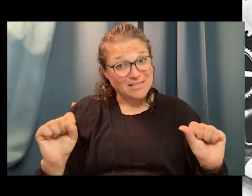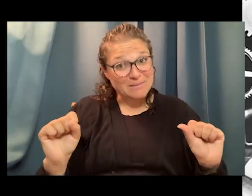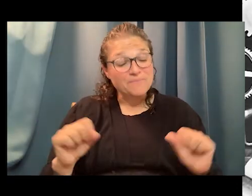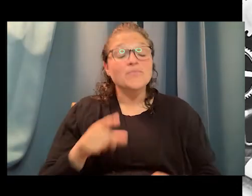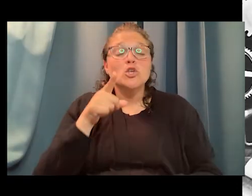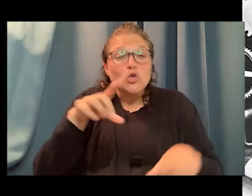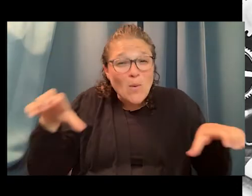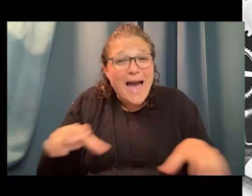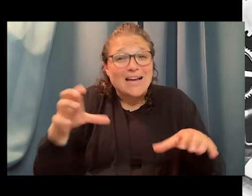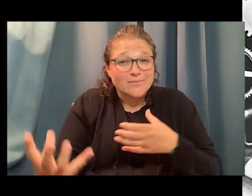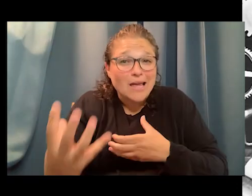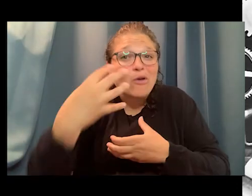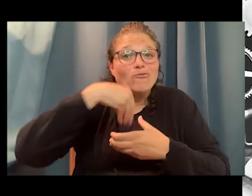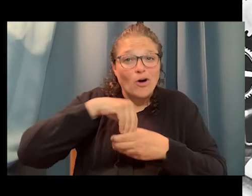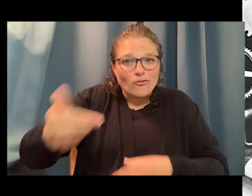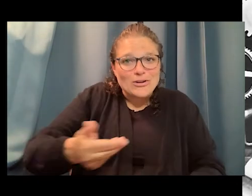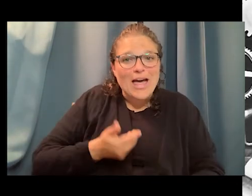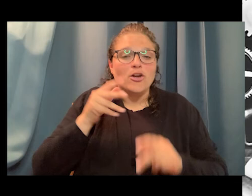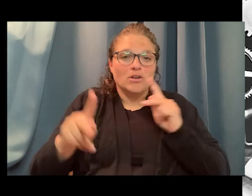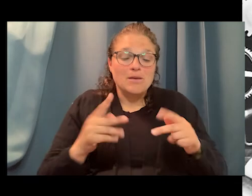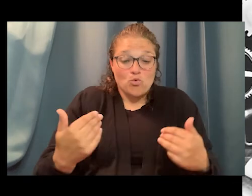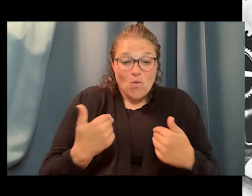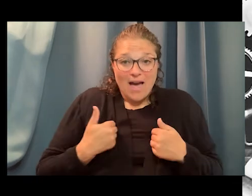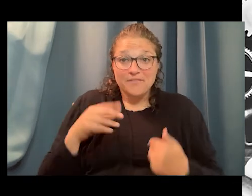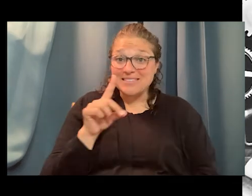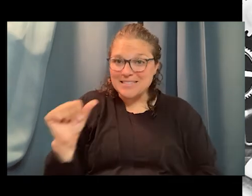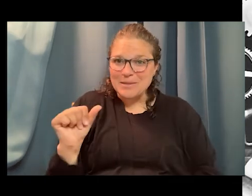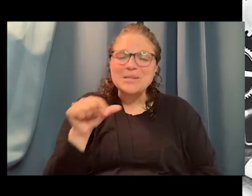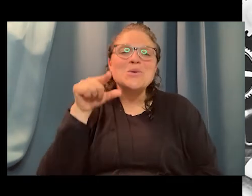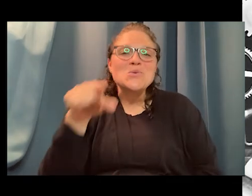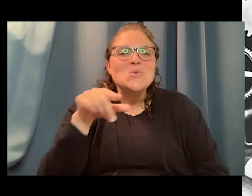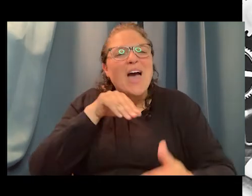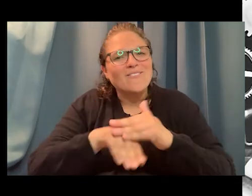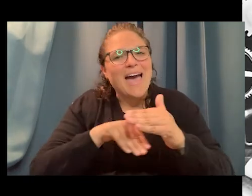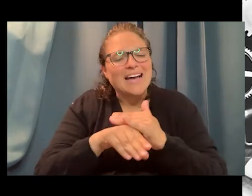When you actively participate in hiring people with disabilities, you have access to a talent